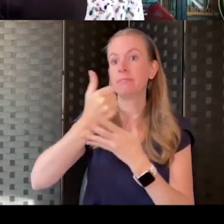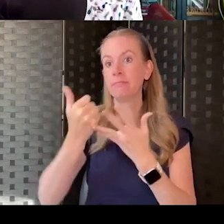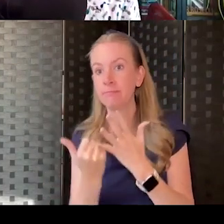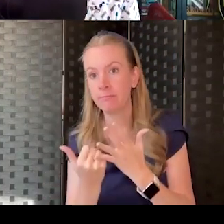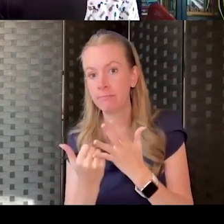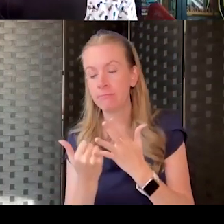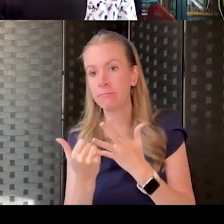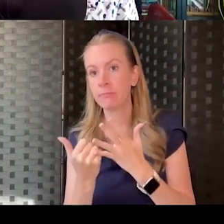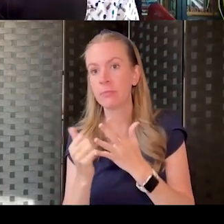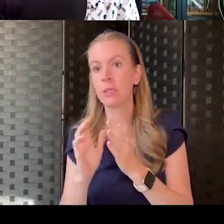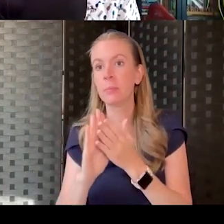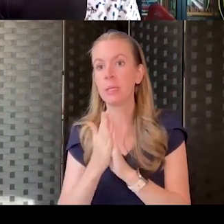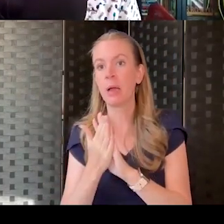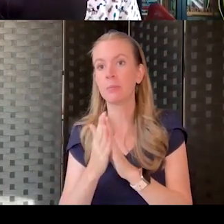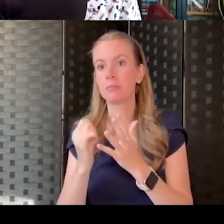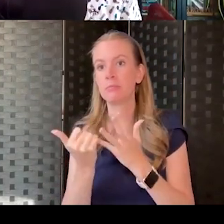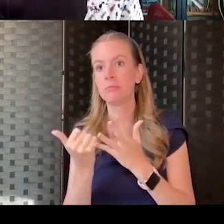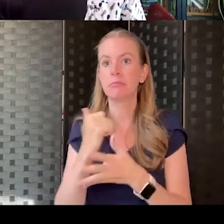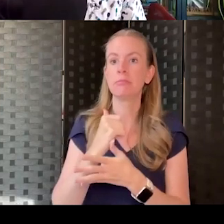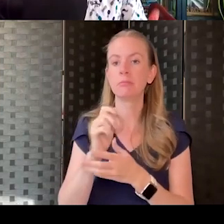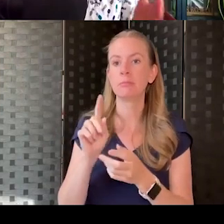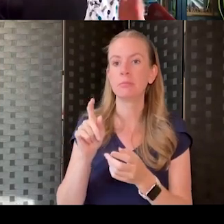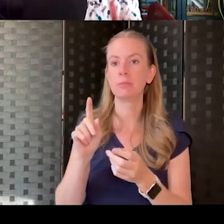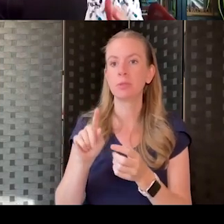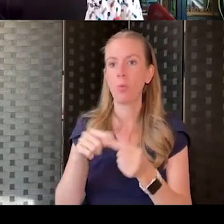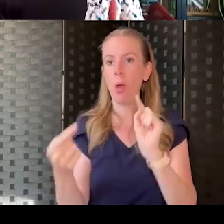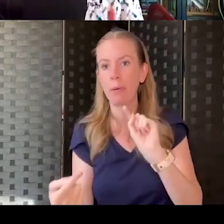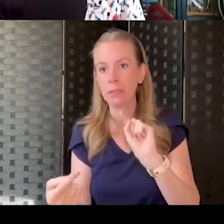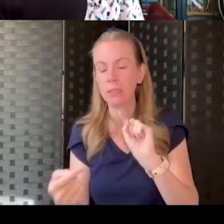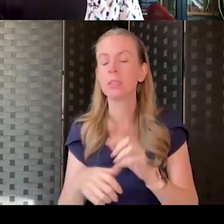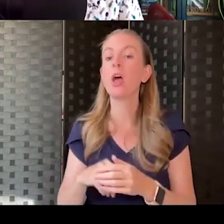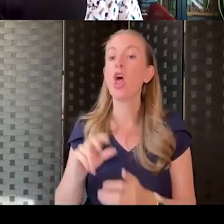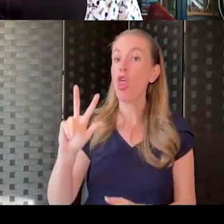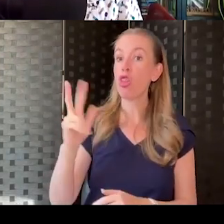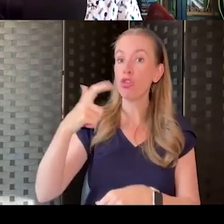first priority in case it was not already. The first time you choose not column header,